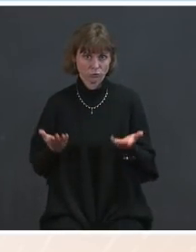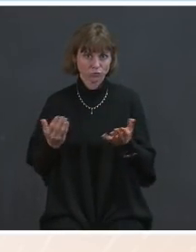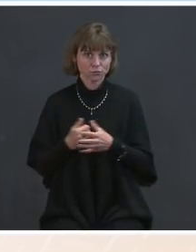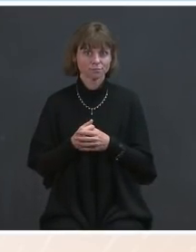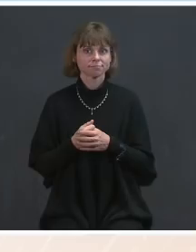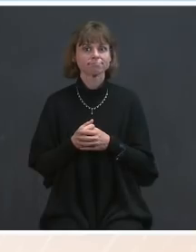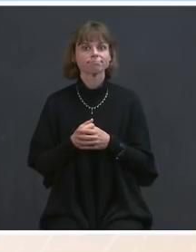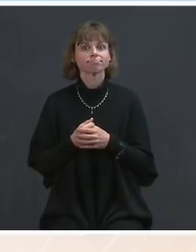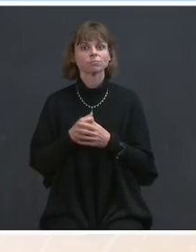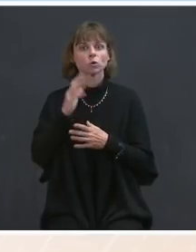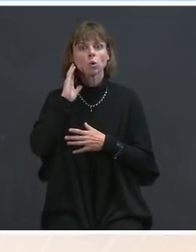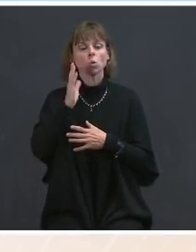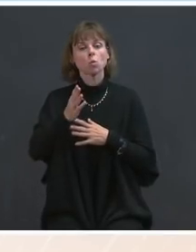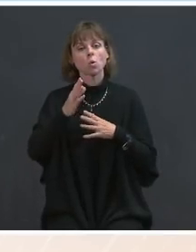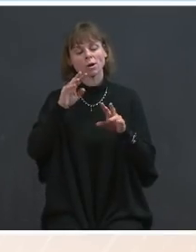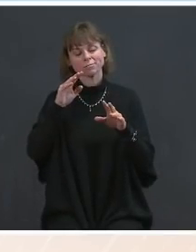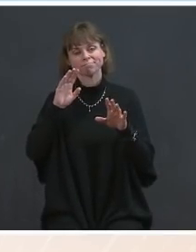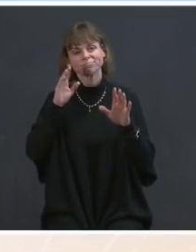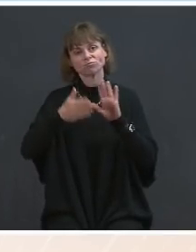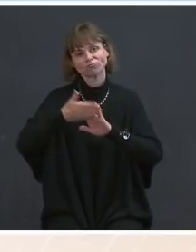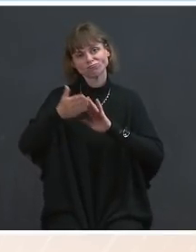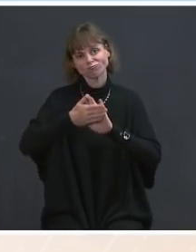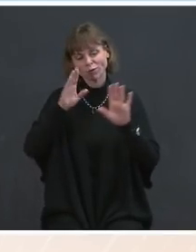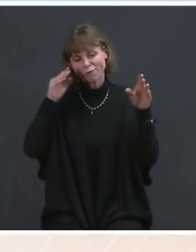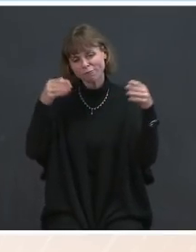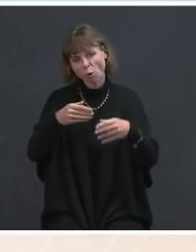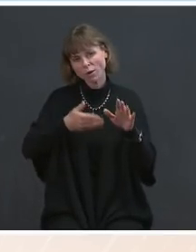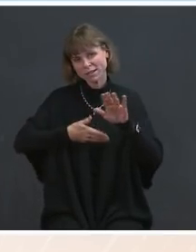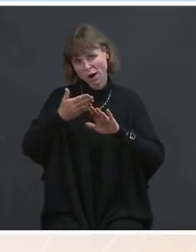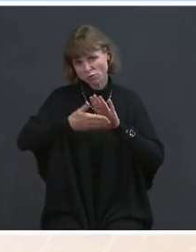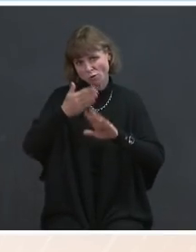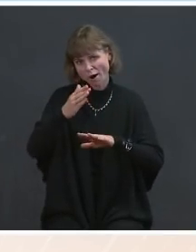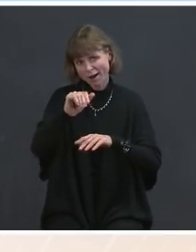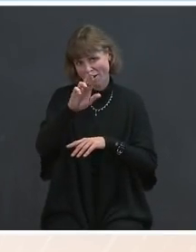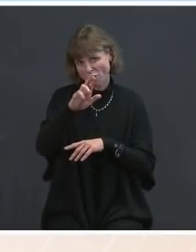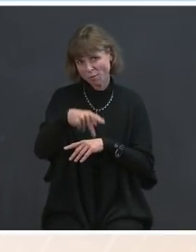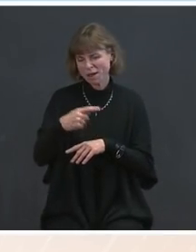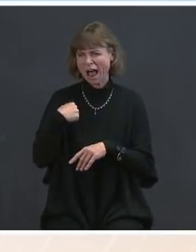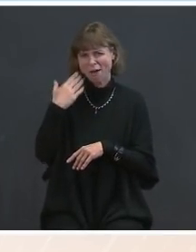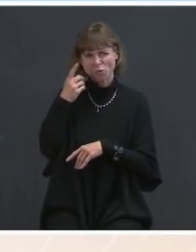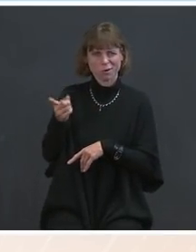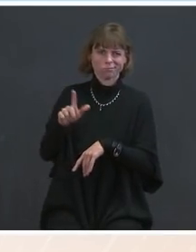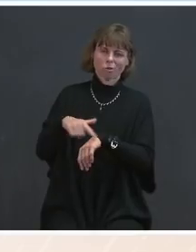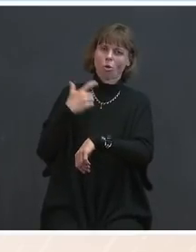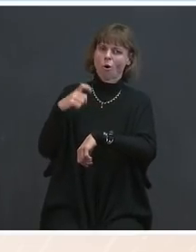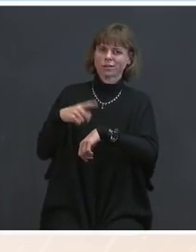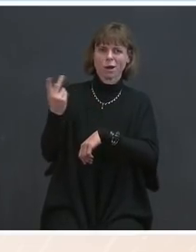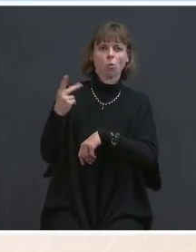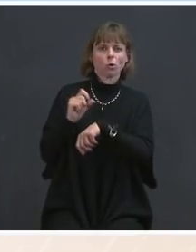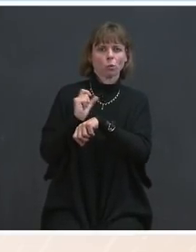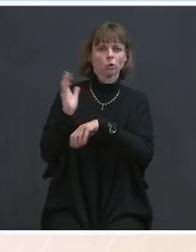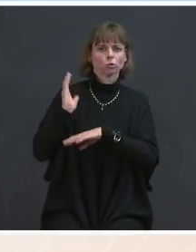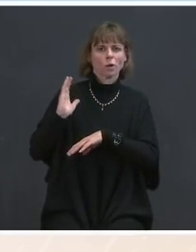on the implementation of the Rescue Plan. I've known him for a long time, worked with him previously. But to give you a few highlights,